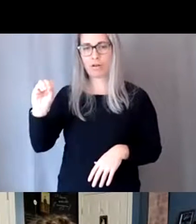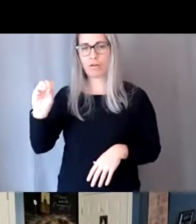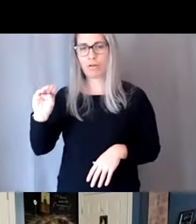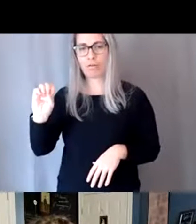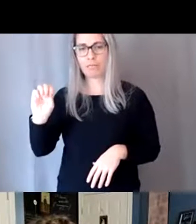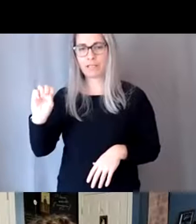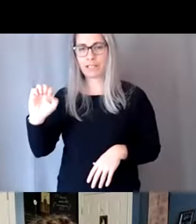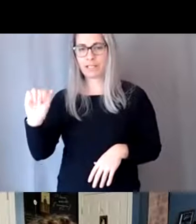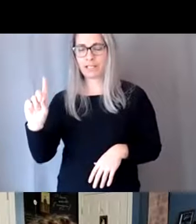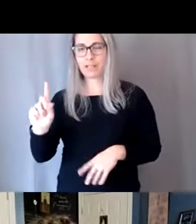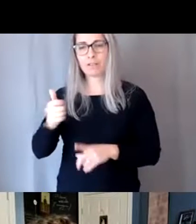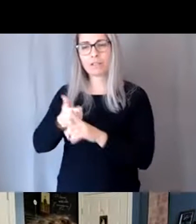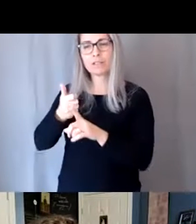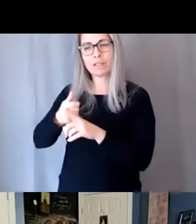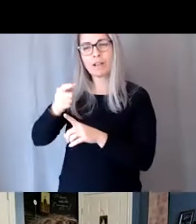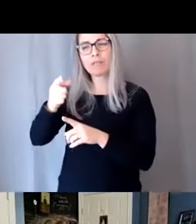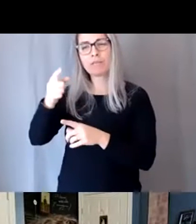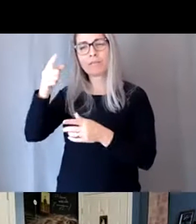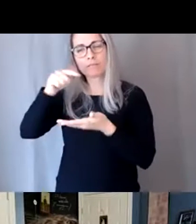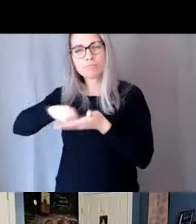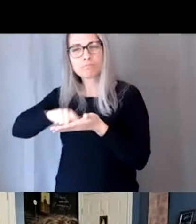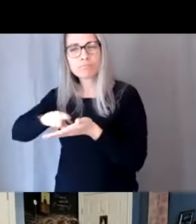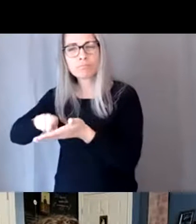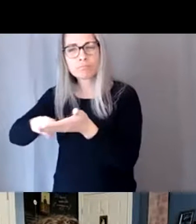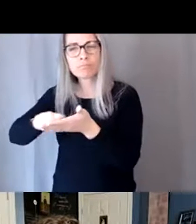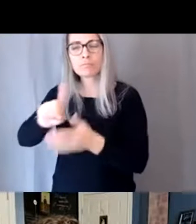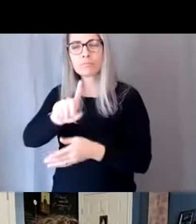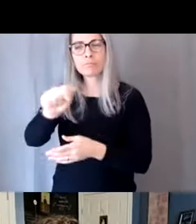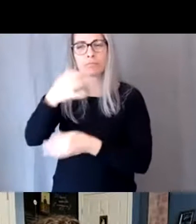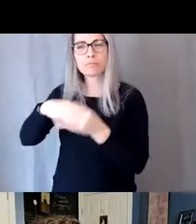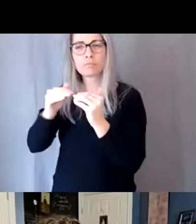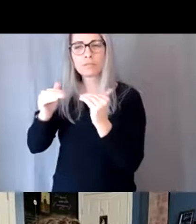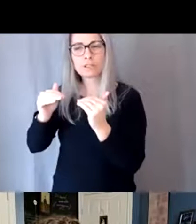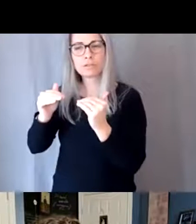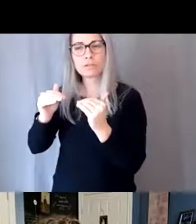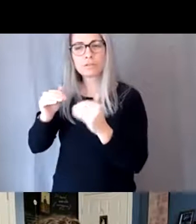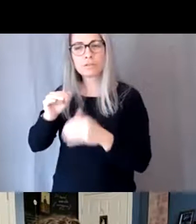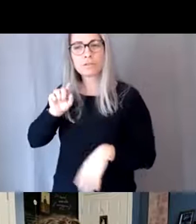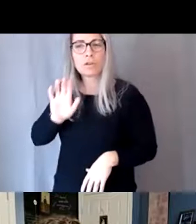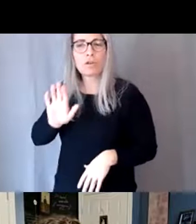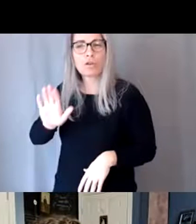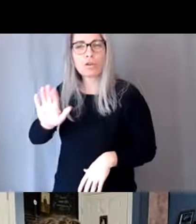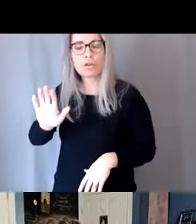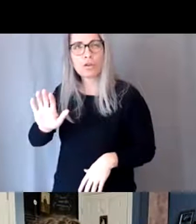bring to this conversation thinking about